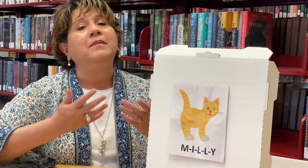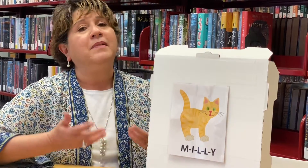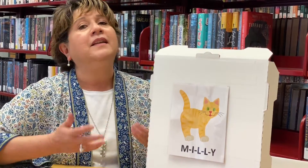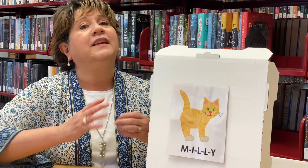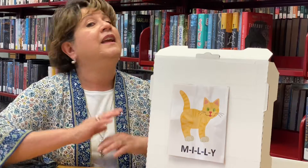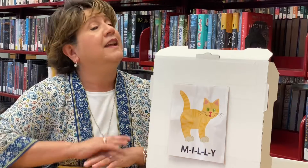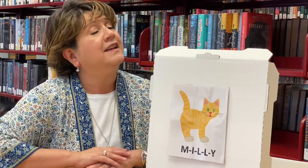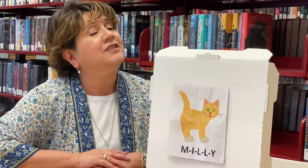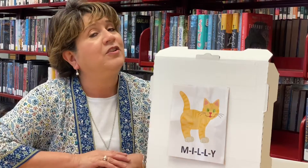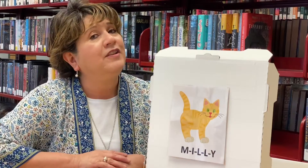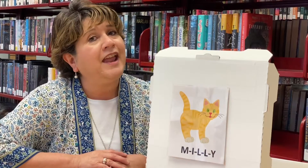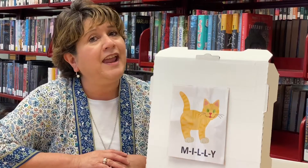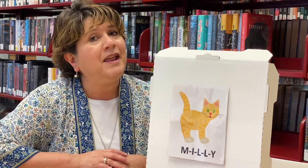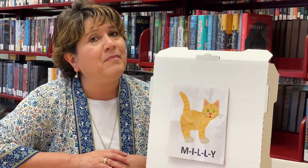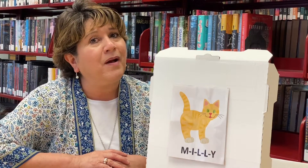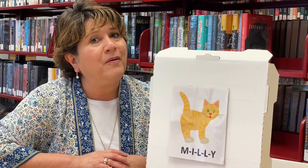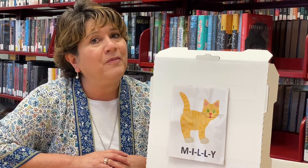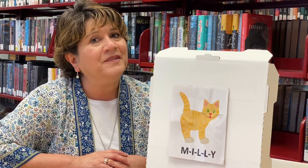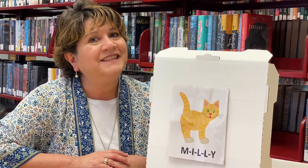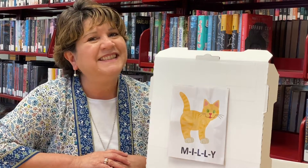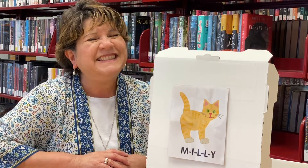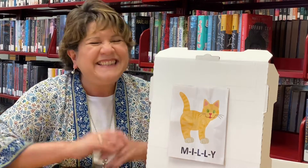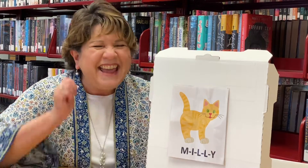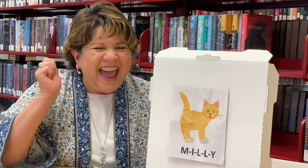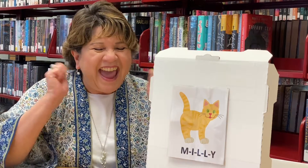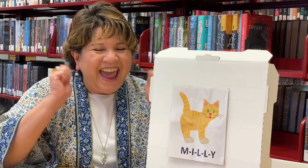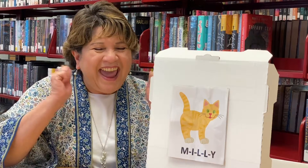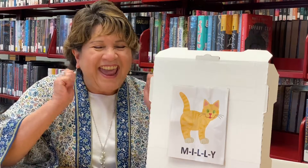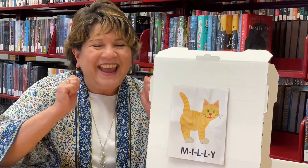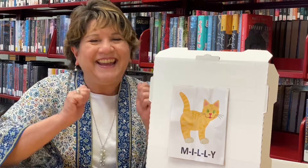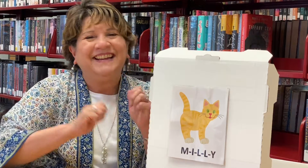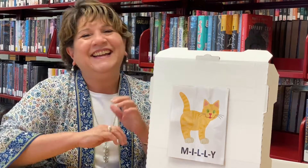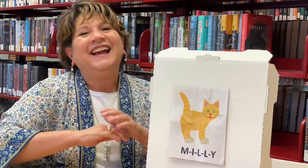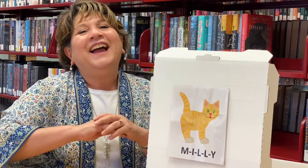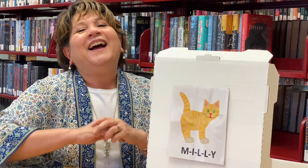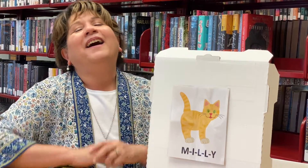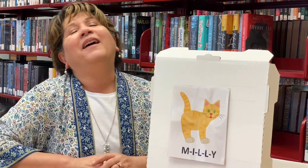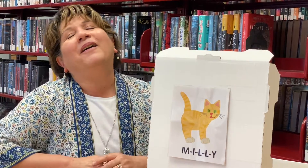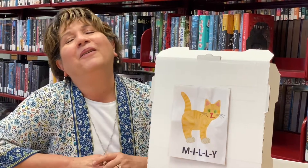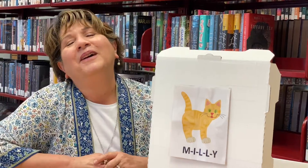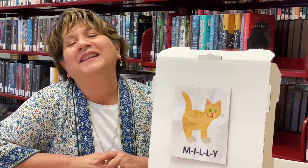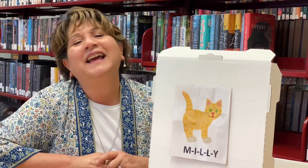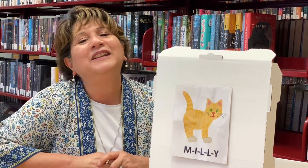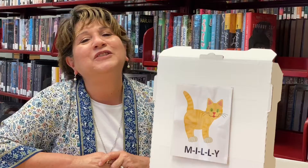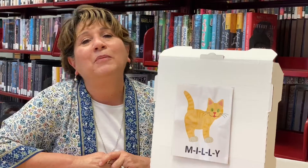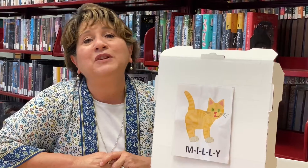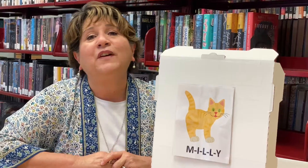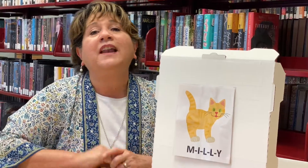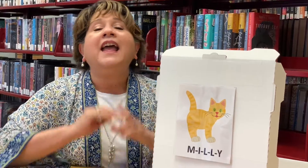and Milly is her name-o Yay! Oh that is so much fun!